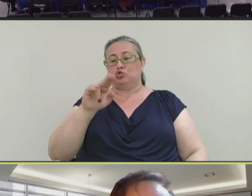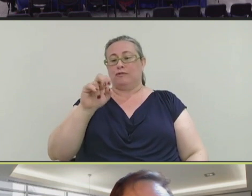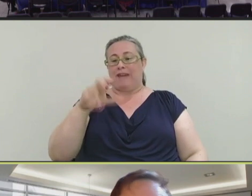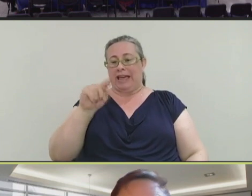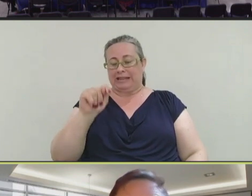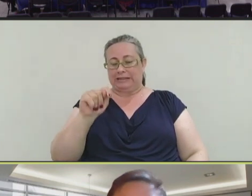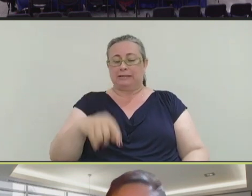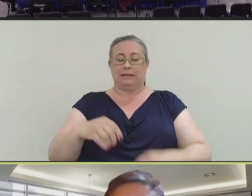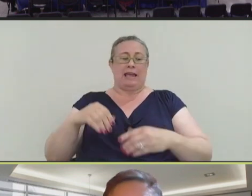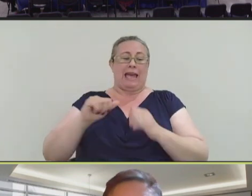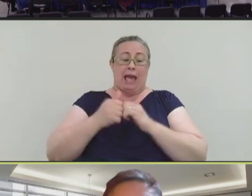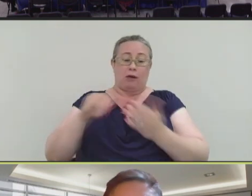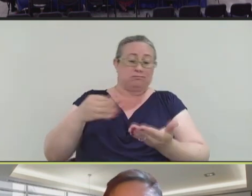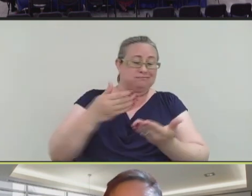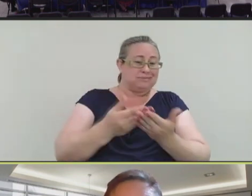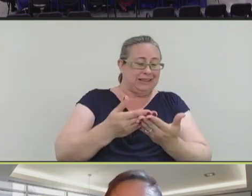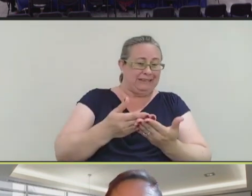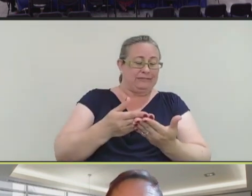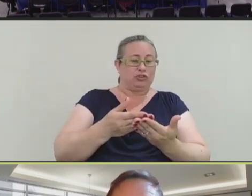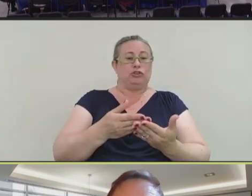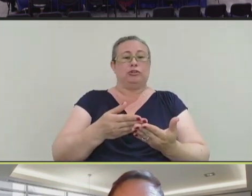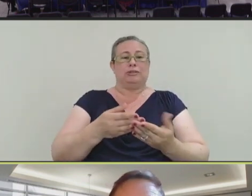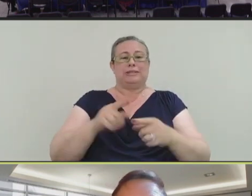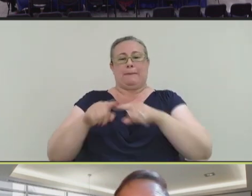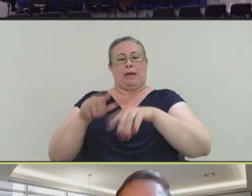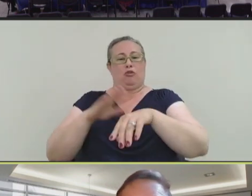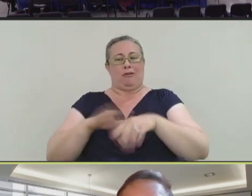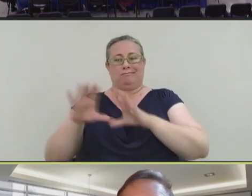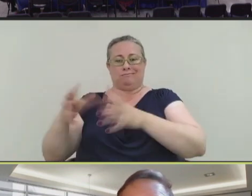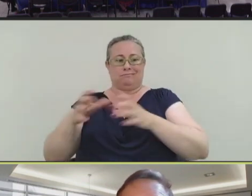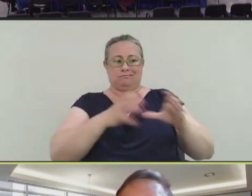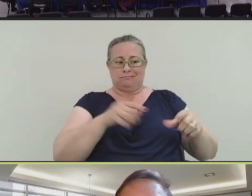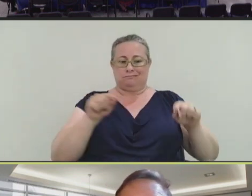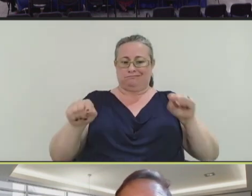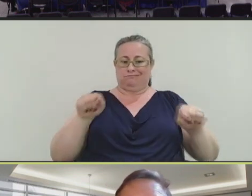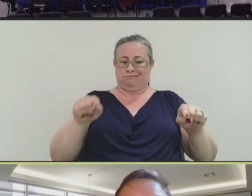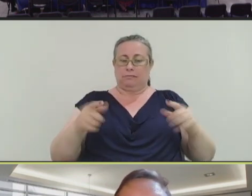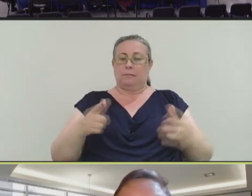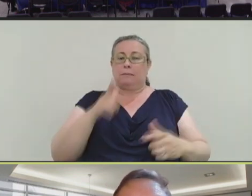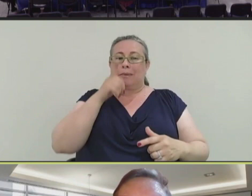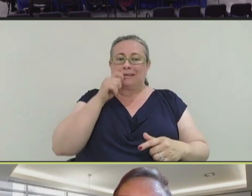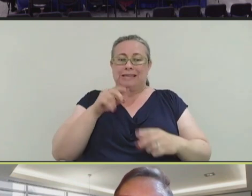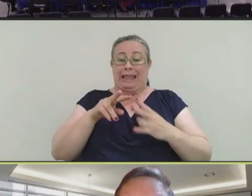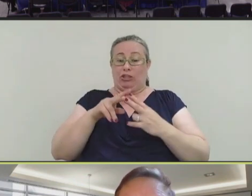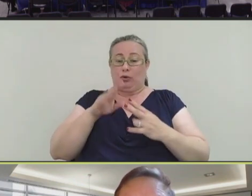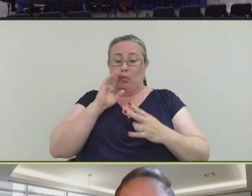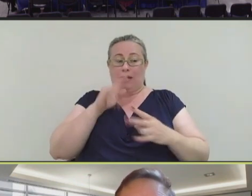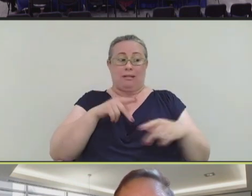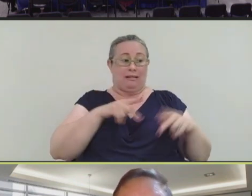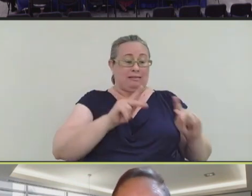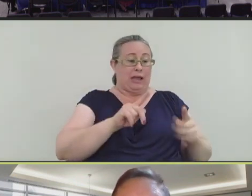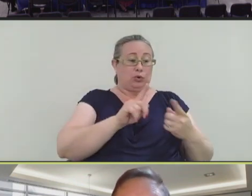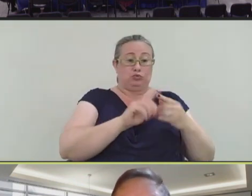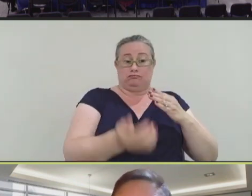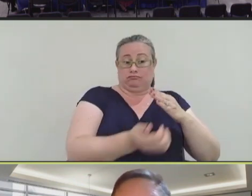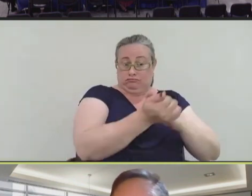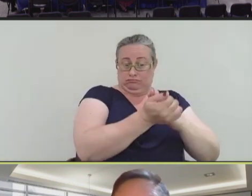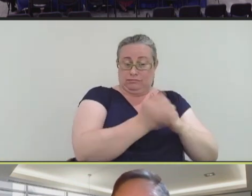on the antigen type, because this either will allow you to augment pre-existing type